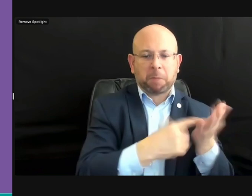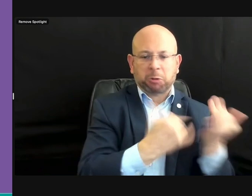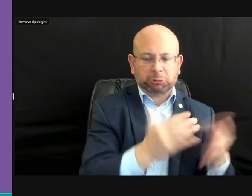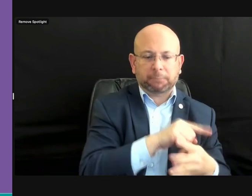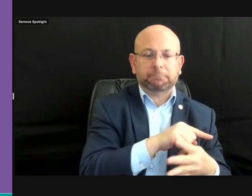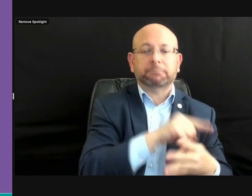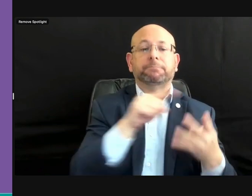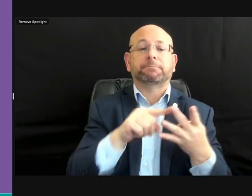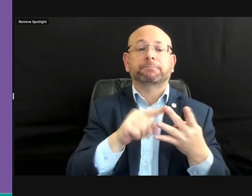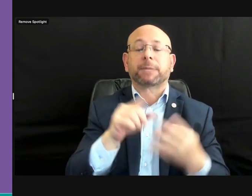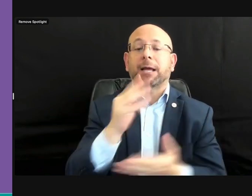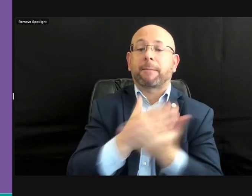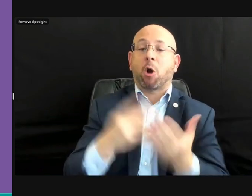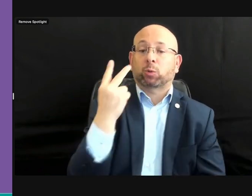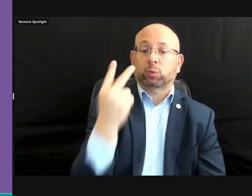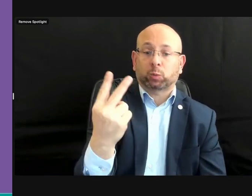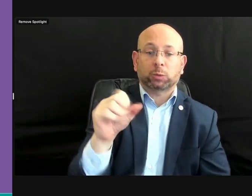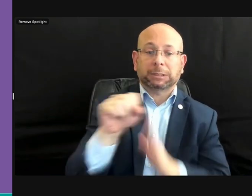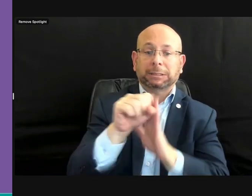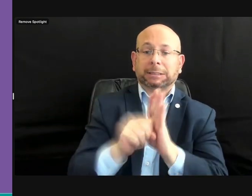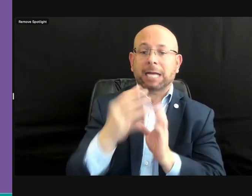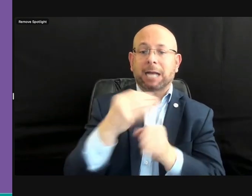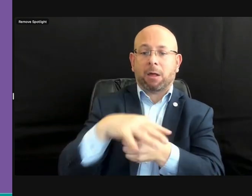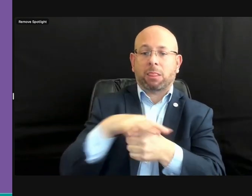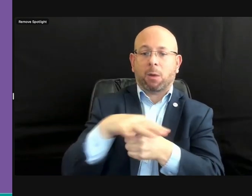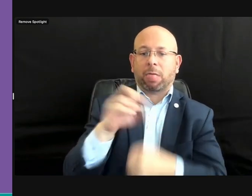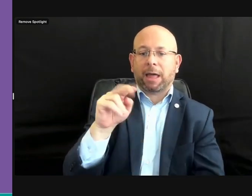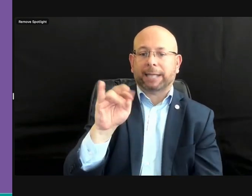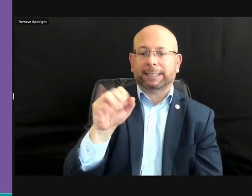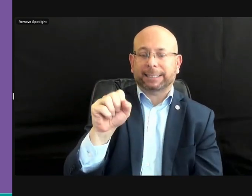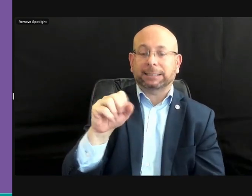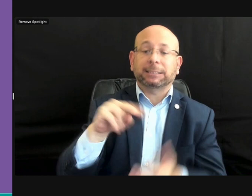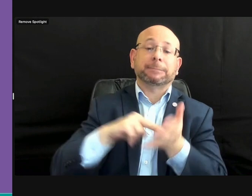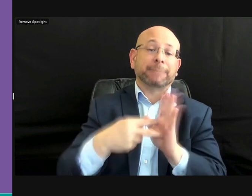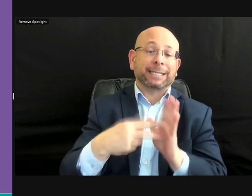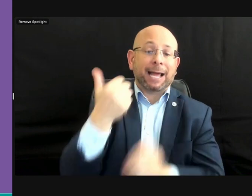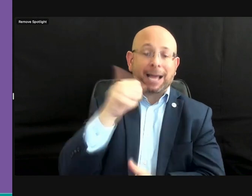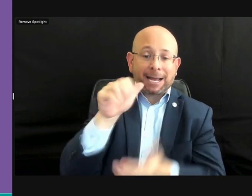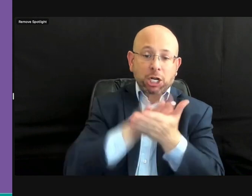We will not be covering this section at all today. Title II applies to state and local entities.